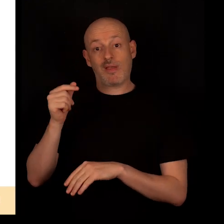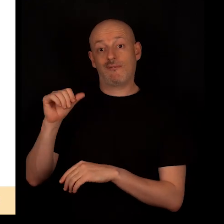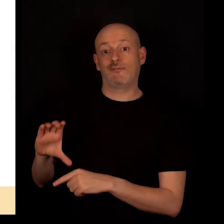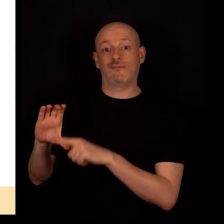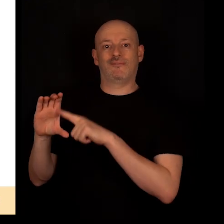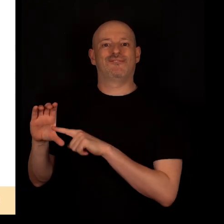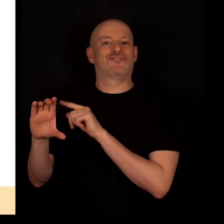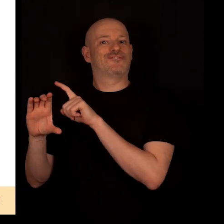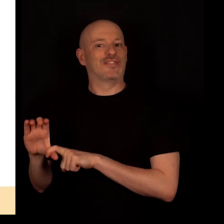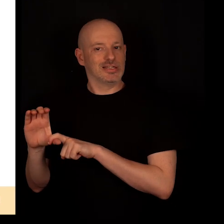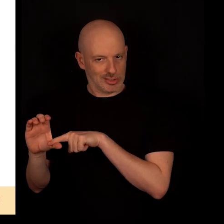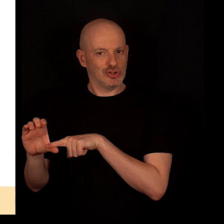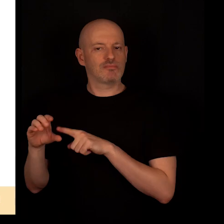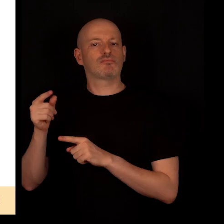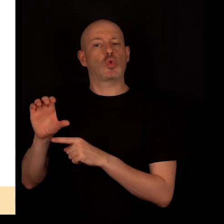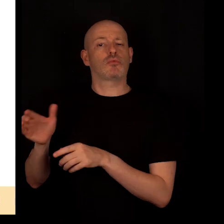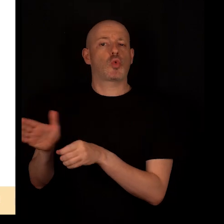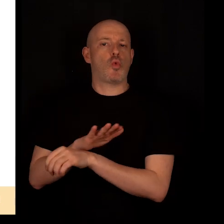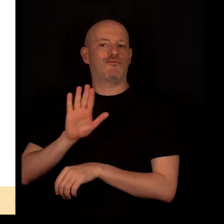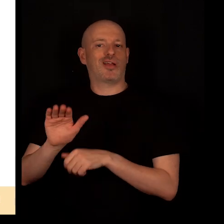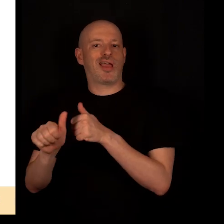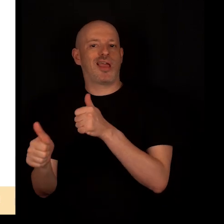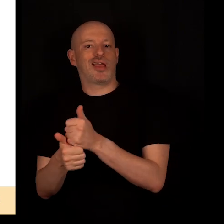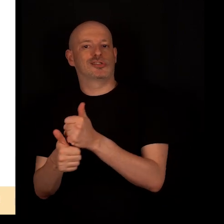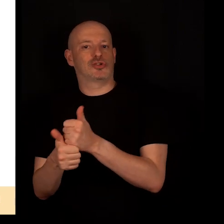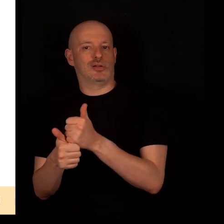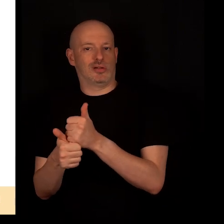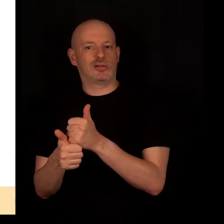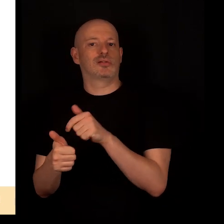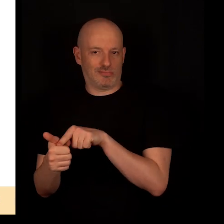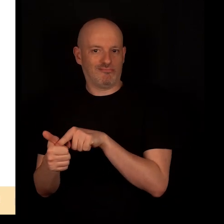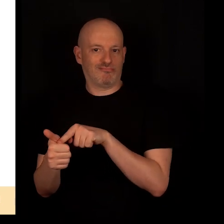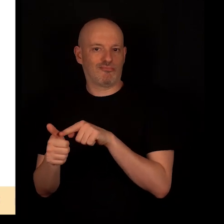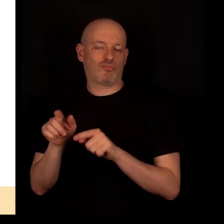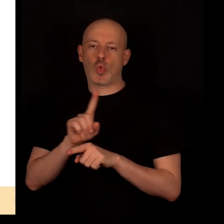the fixed amount, and the amount to cover the expenses of her assistant